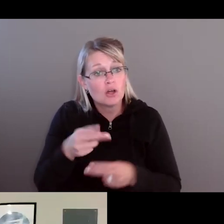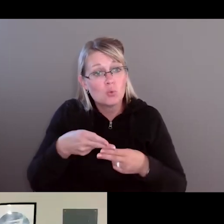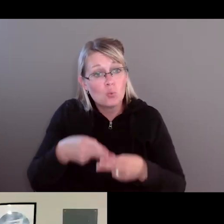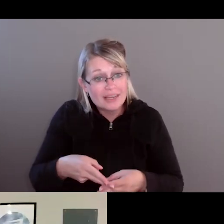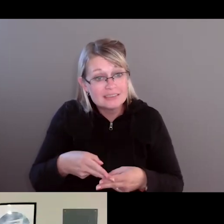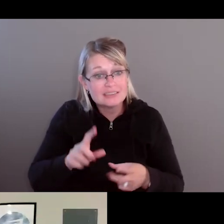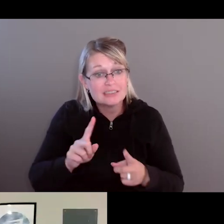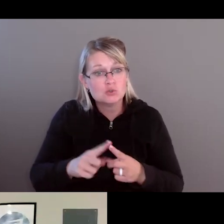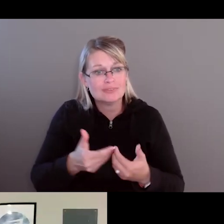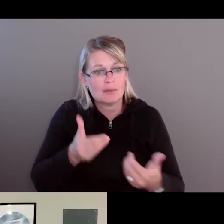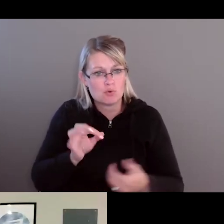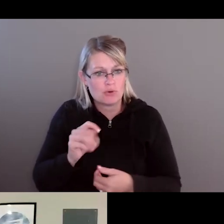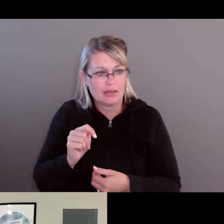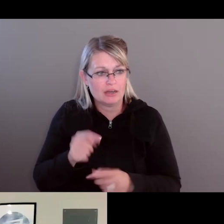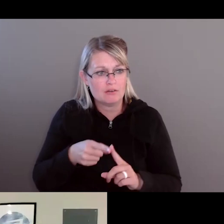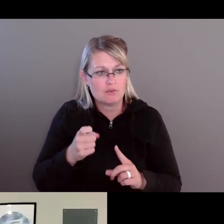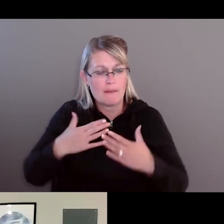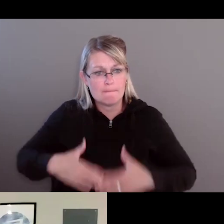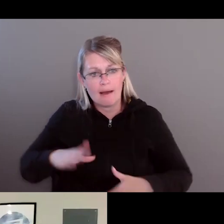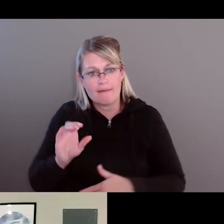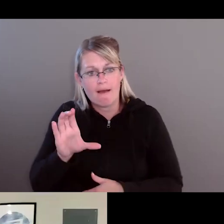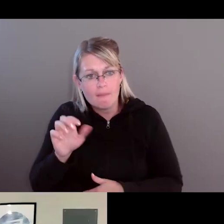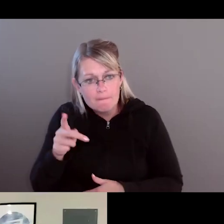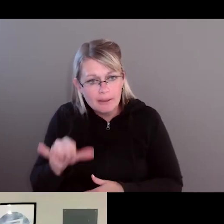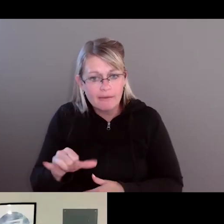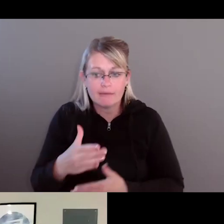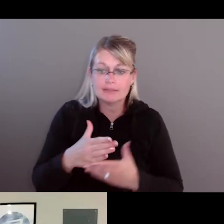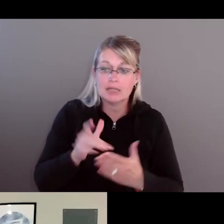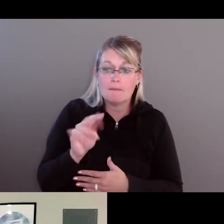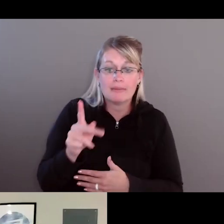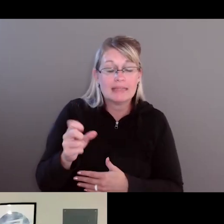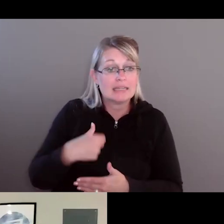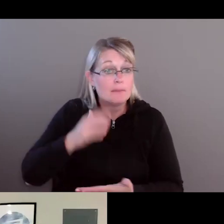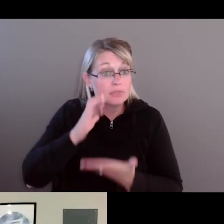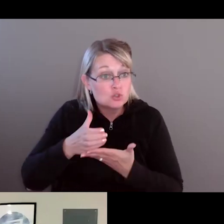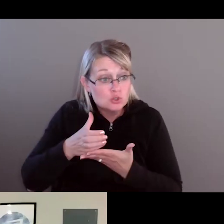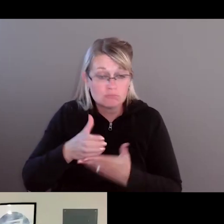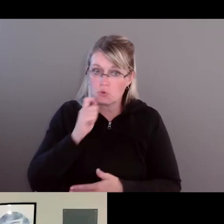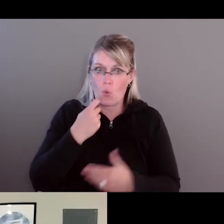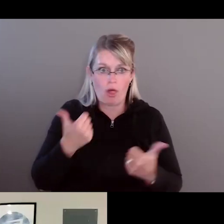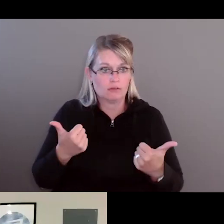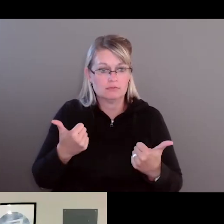differentiate it from body copy. There are some links that have icons, that's cool. The simplest